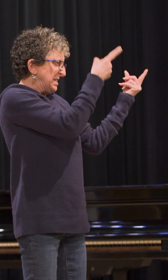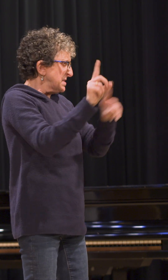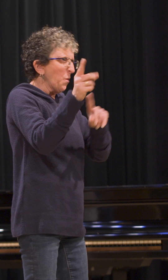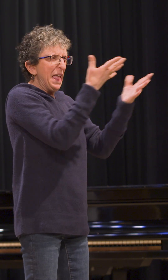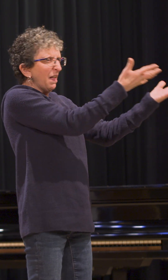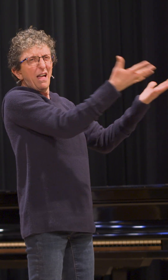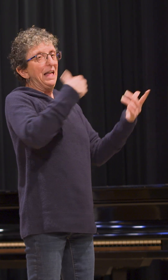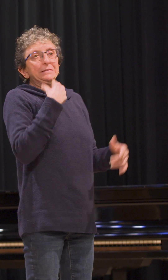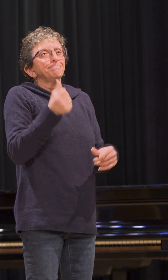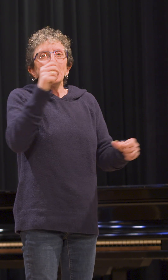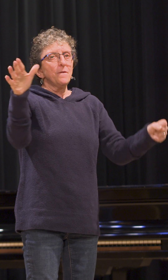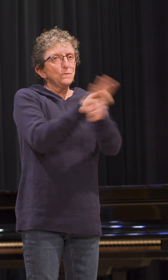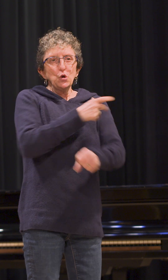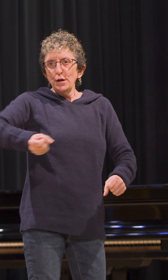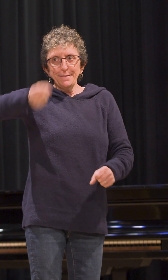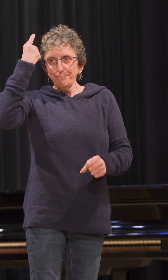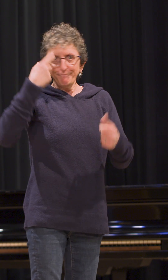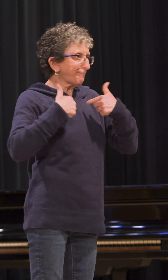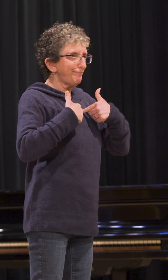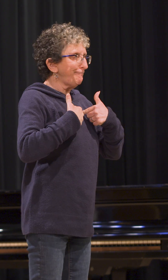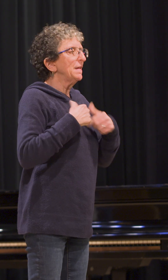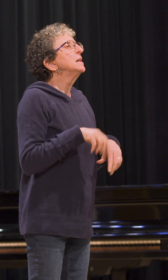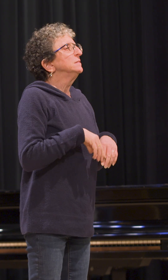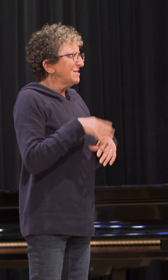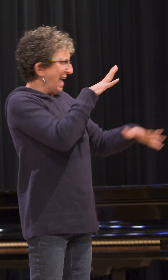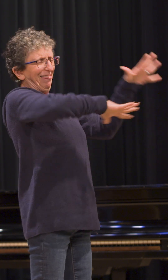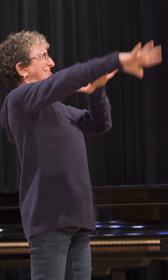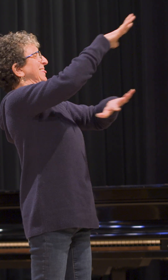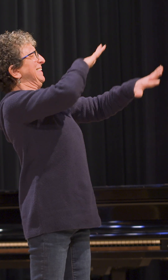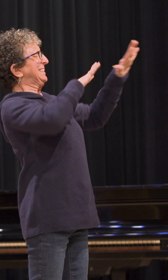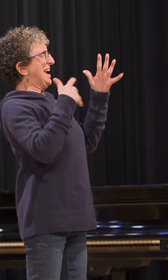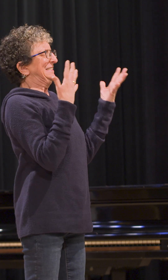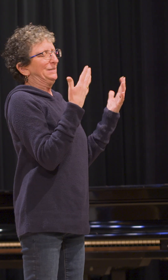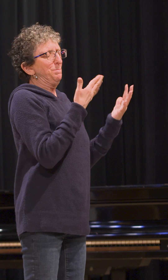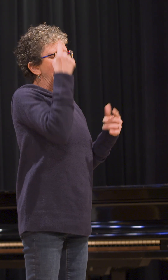things got real hairy and we lost touch. I did not fully understand what was going on